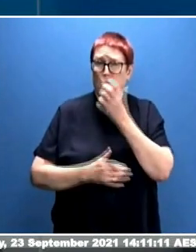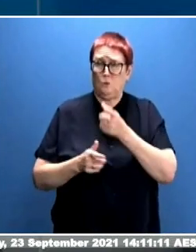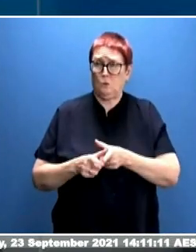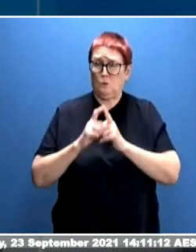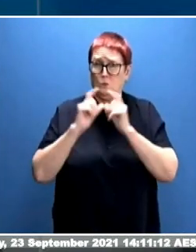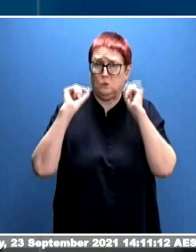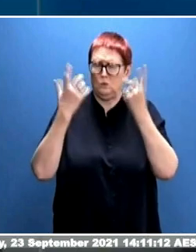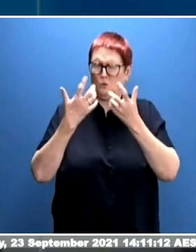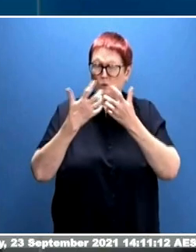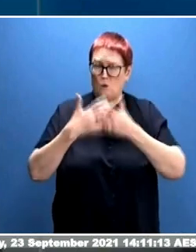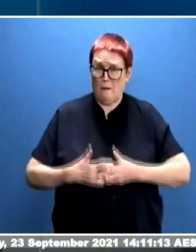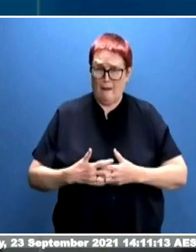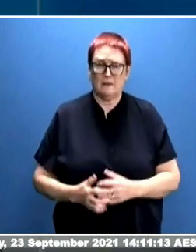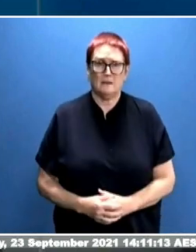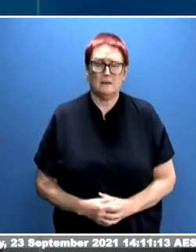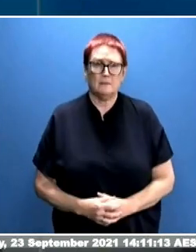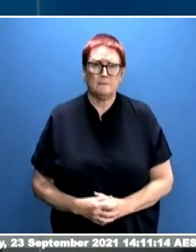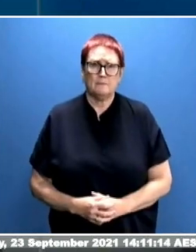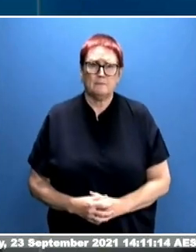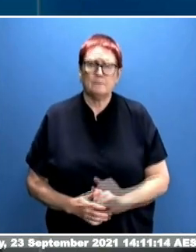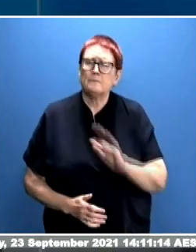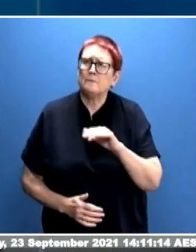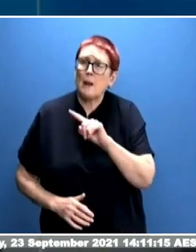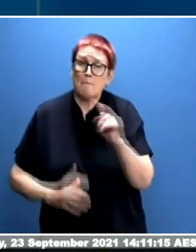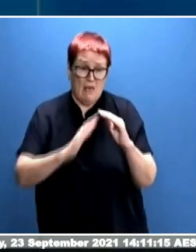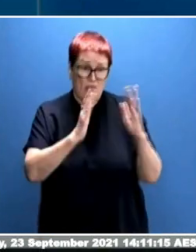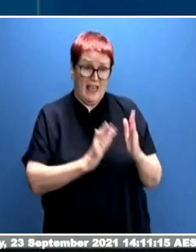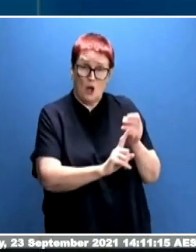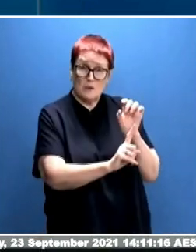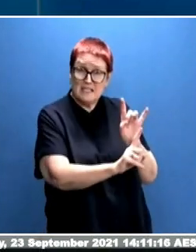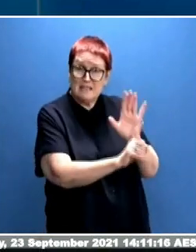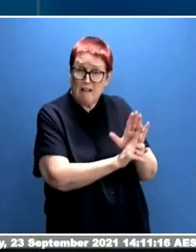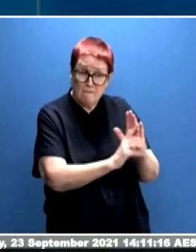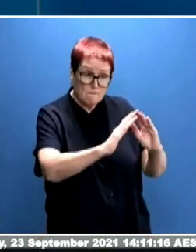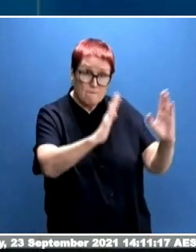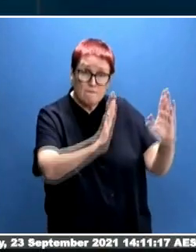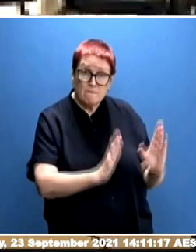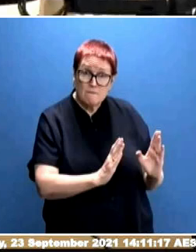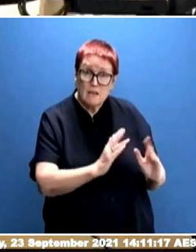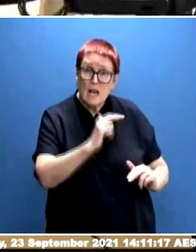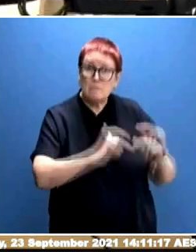But the facility itself, the house --- was it built back then in